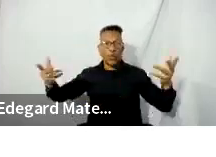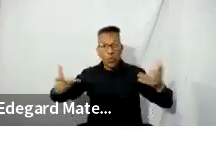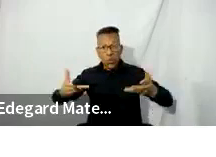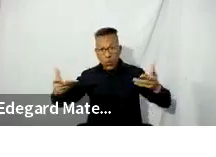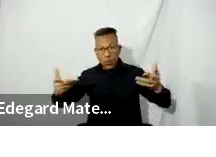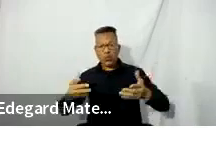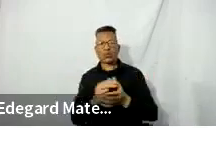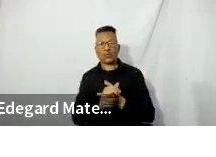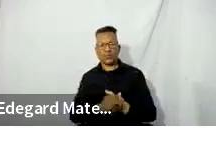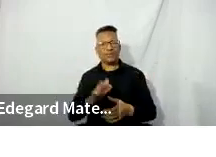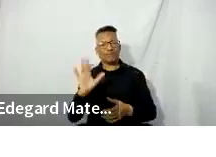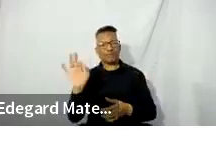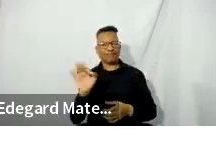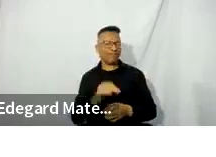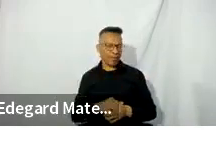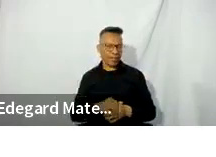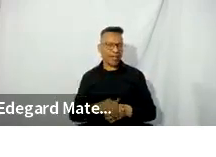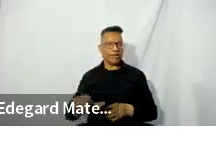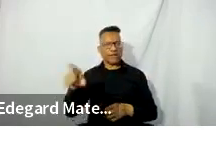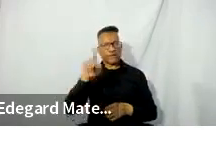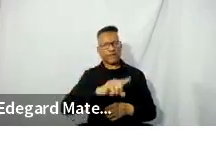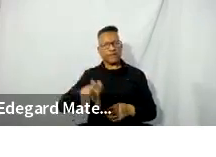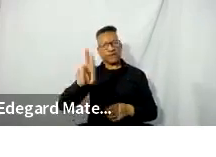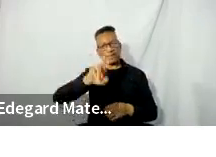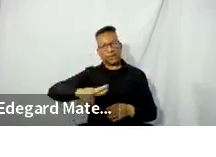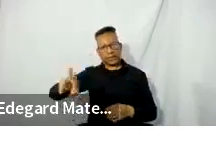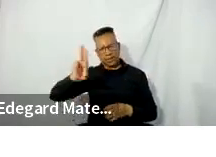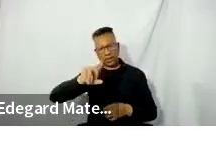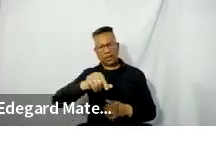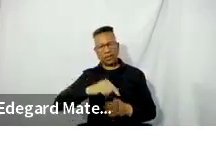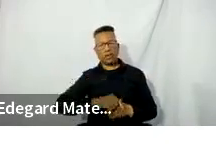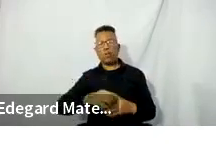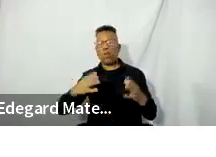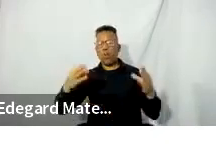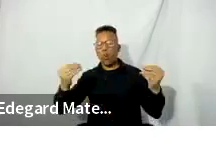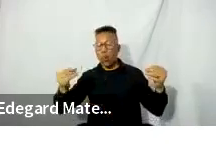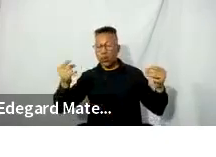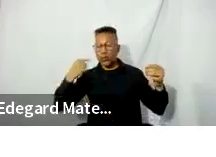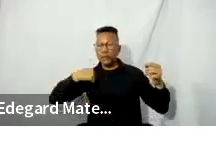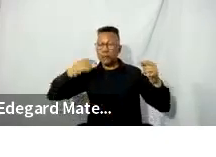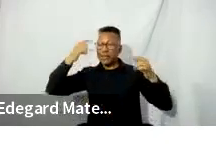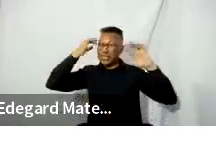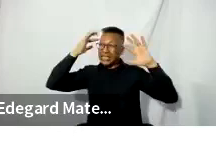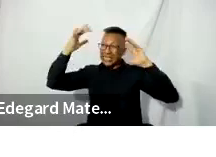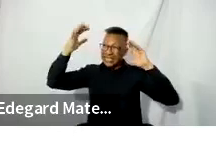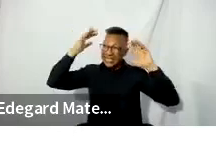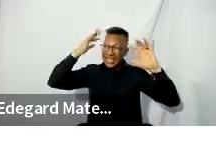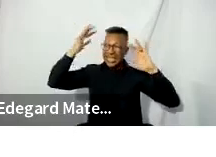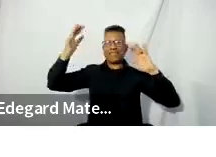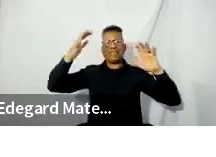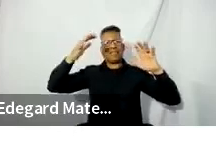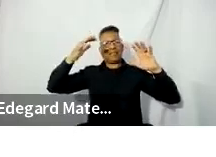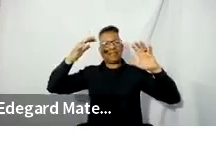ot of it for you for your ot of it for you for your own purposes, and and and and have rethought it and and and onsider nd reconsidered in nd reconsidered in in particular